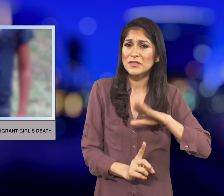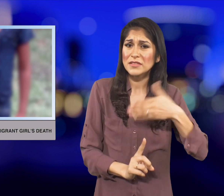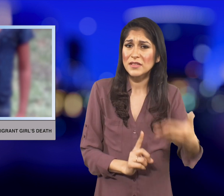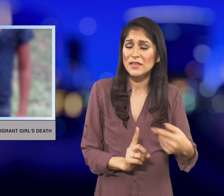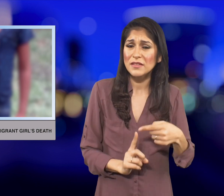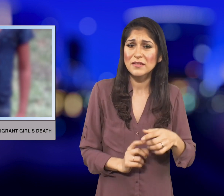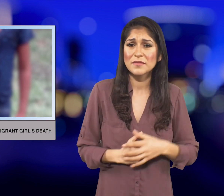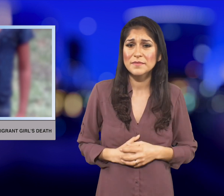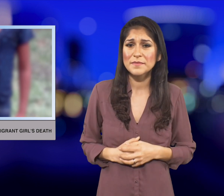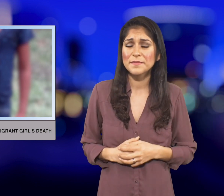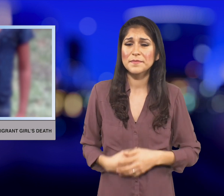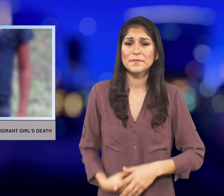the young girl's death.